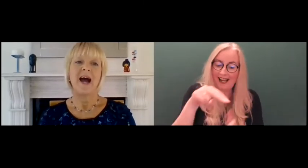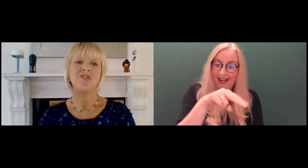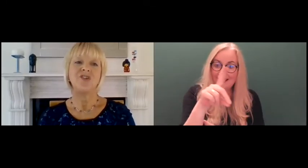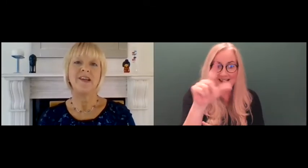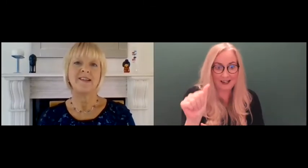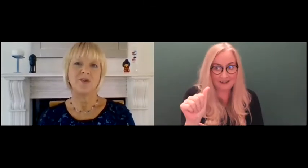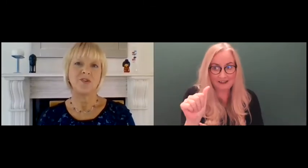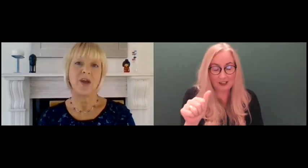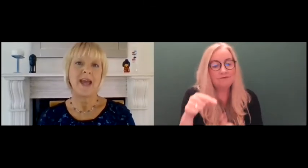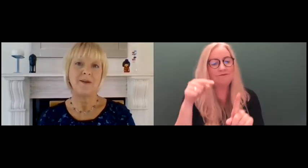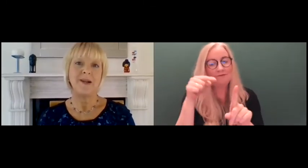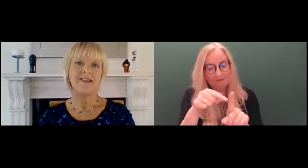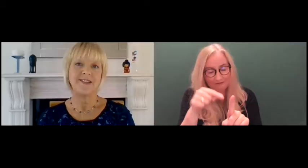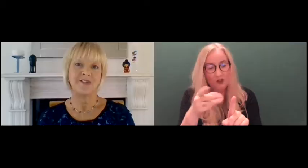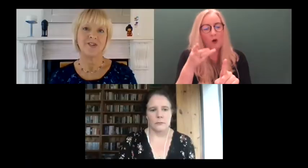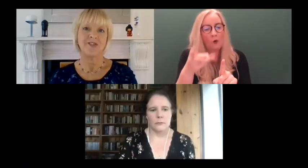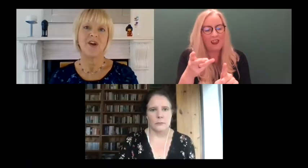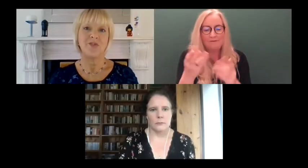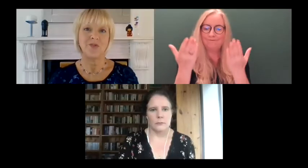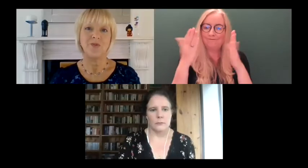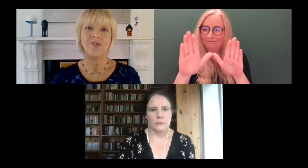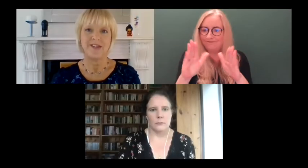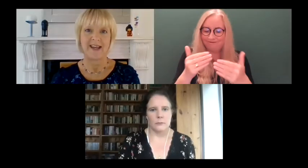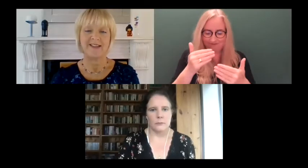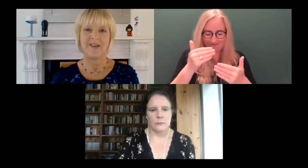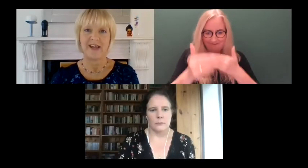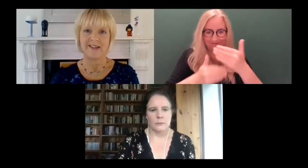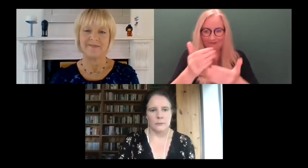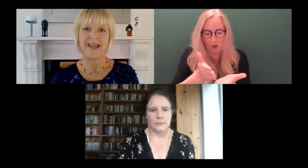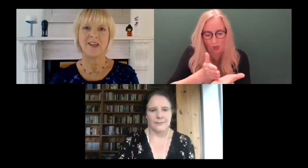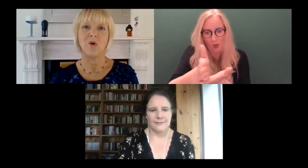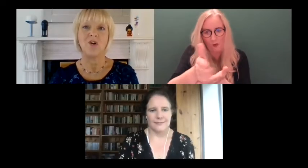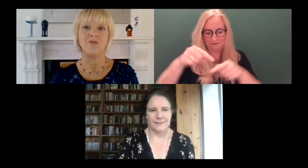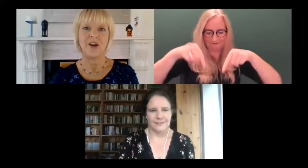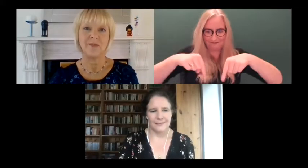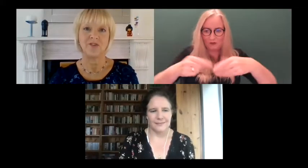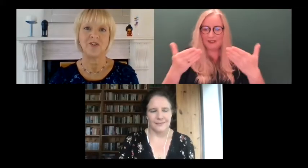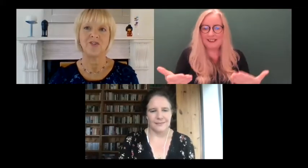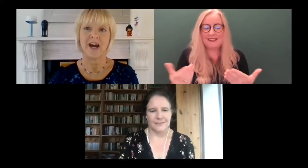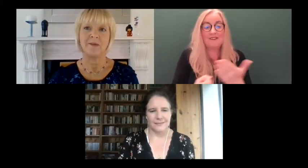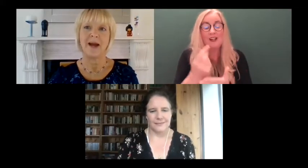and she is going to ably steer us through today's event. Thank you all very much for your time and